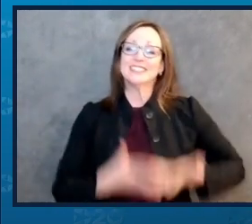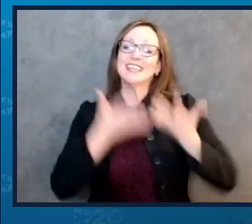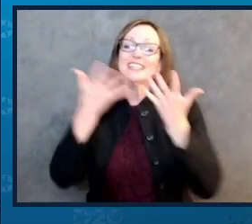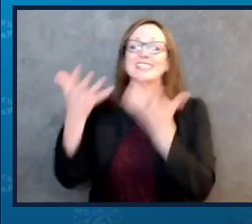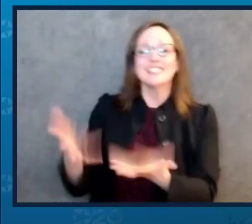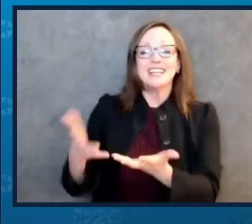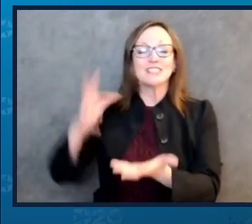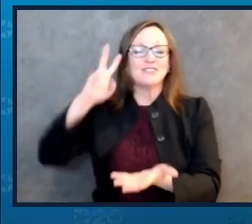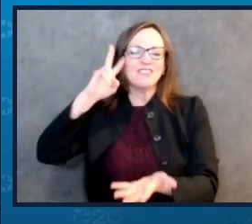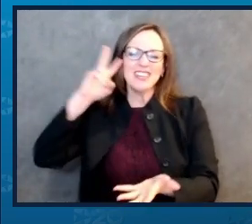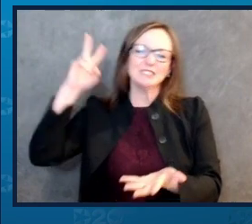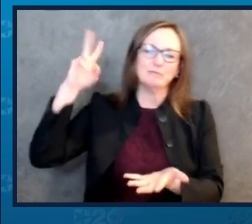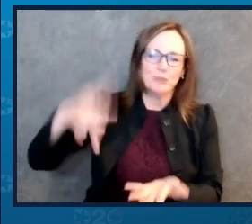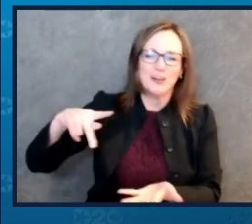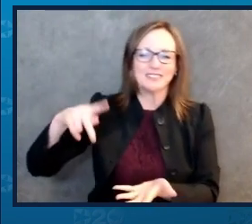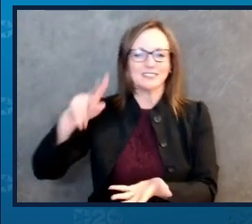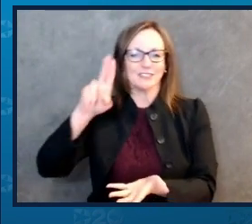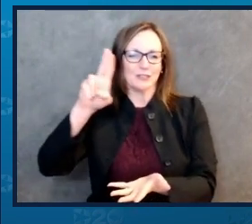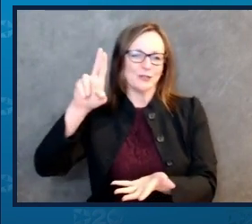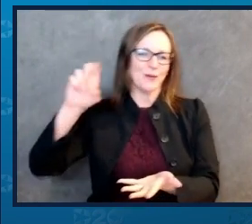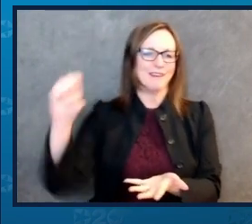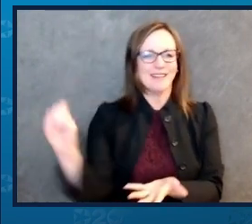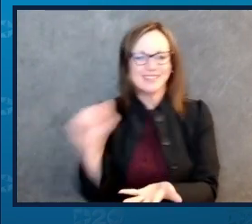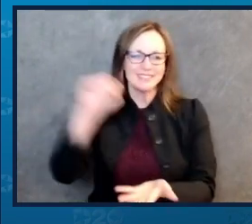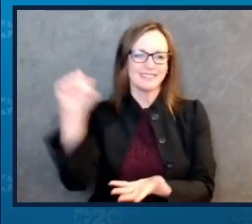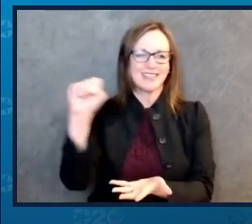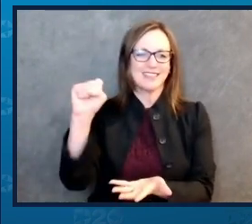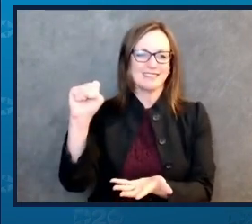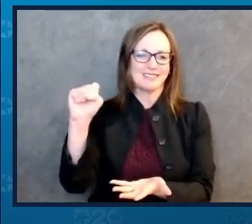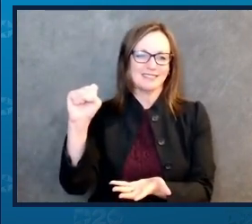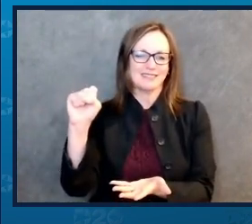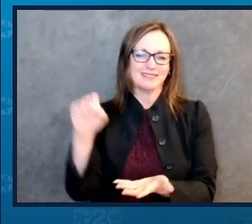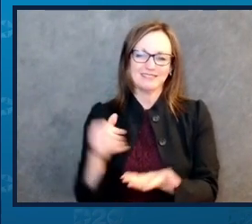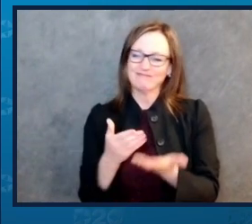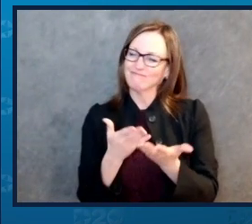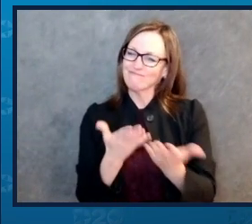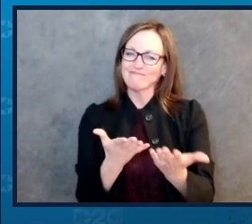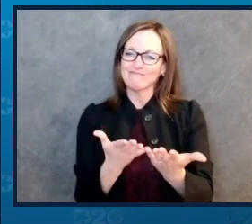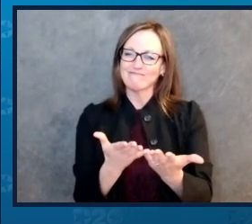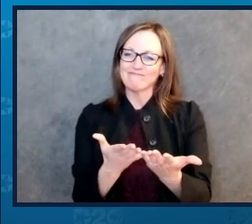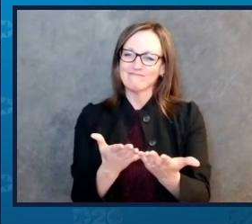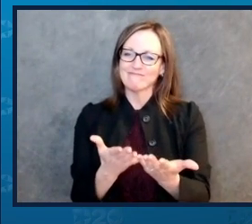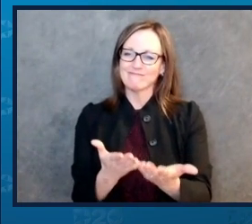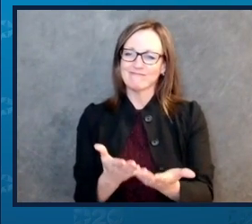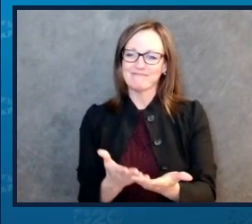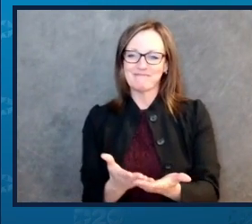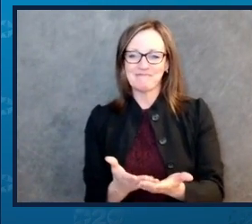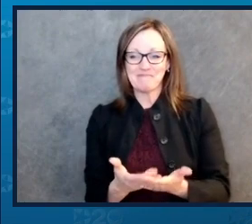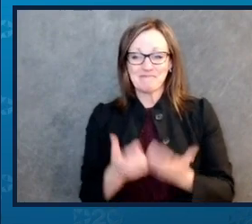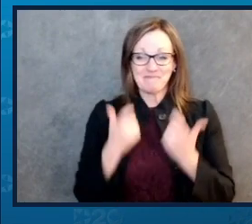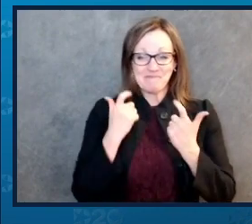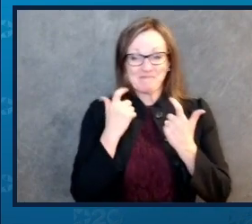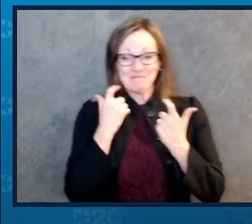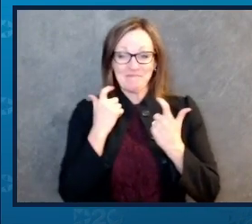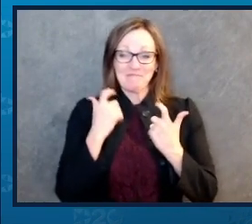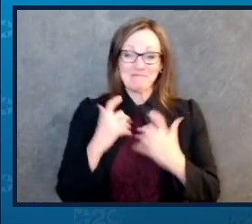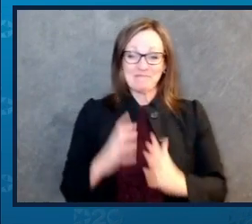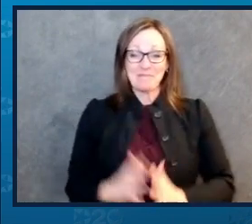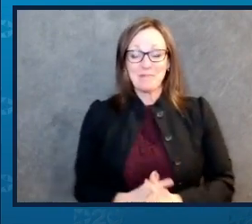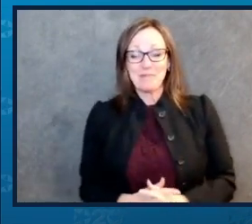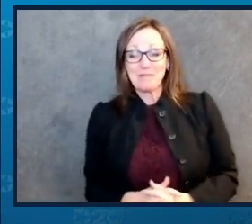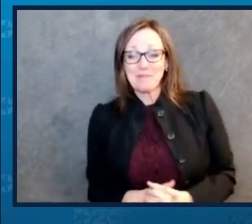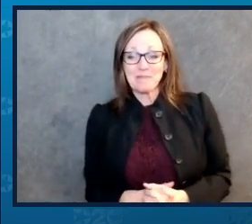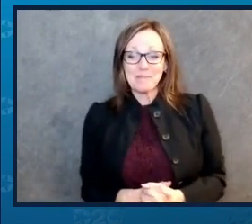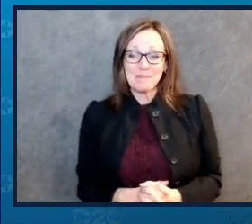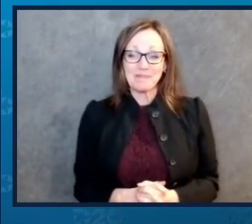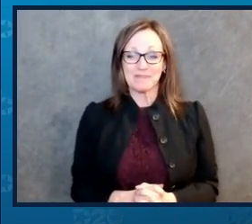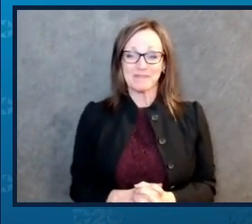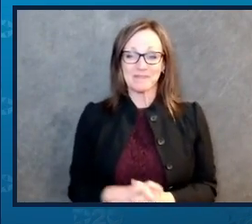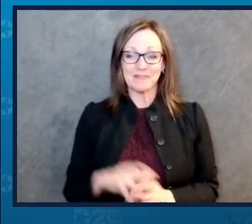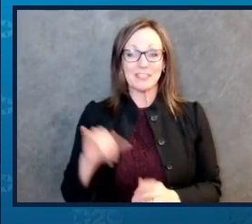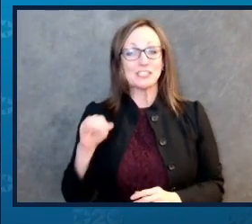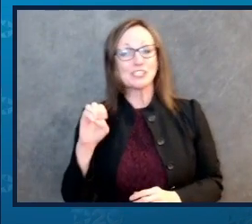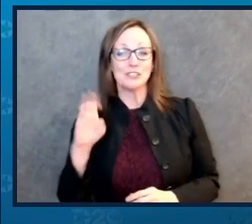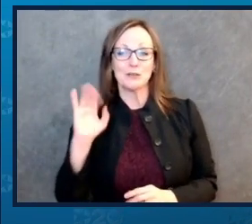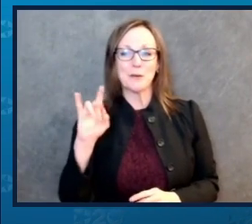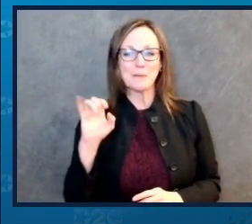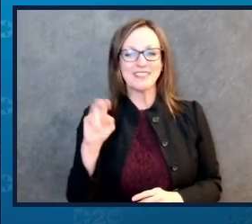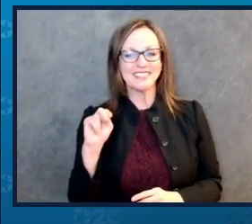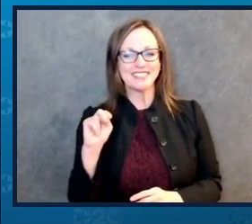STATES.